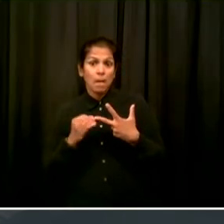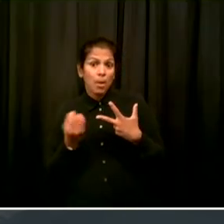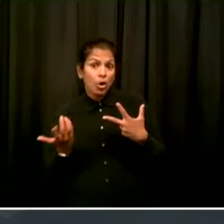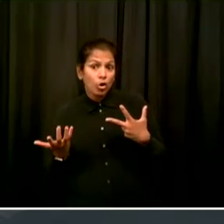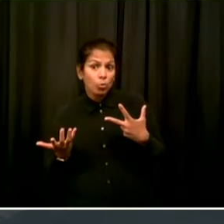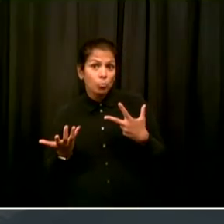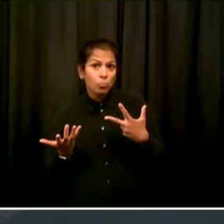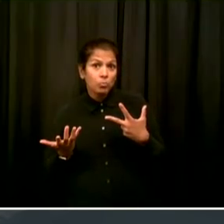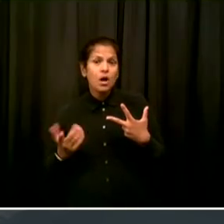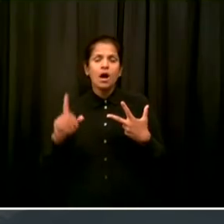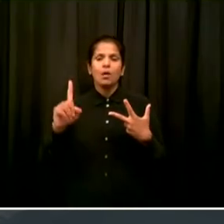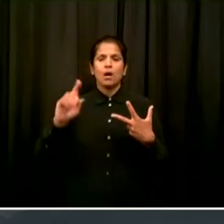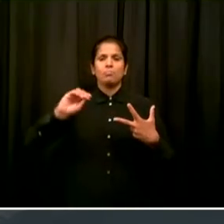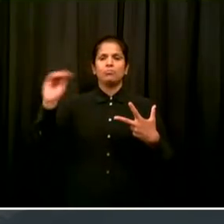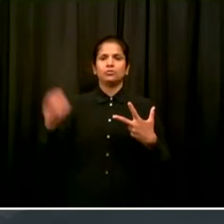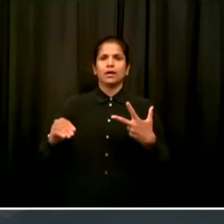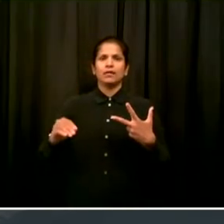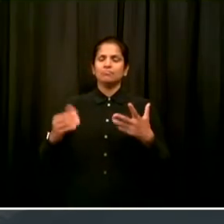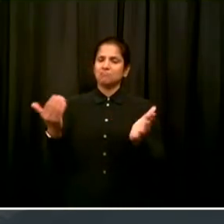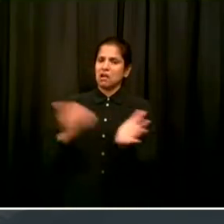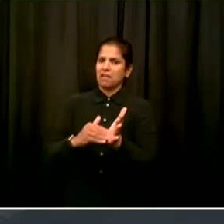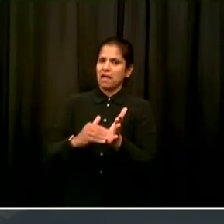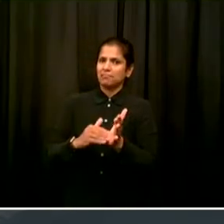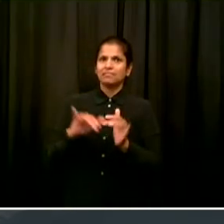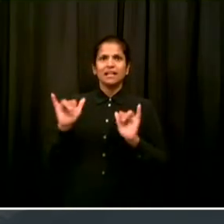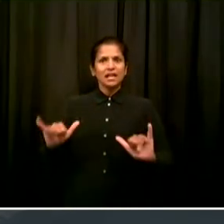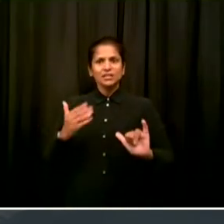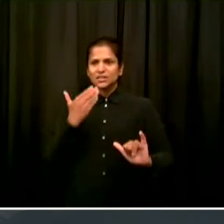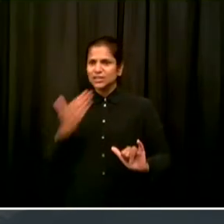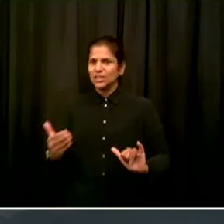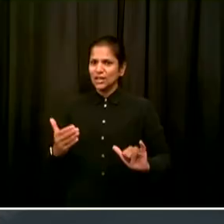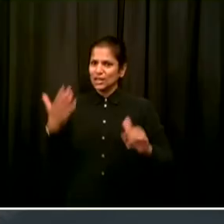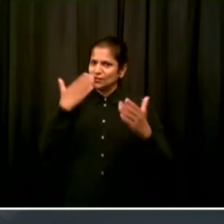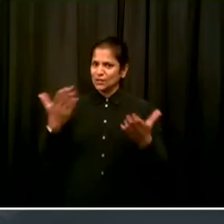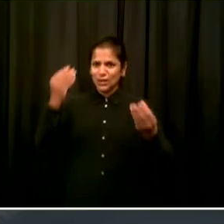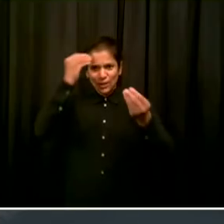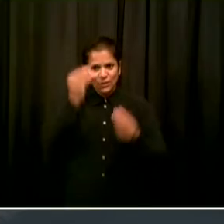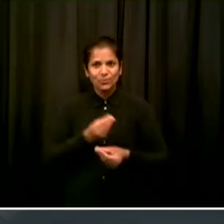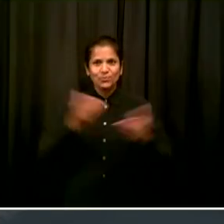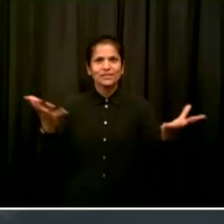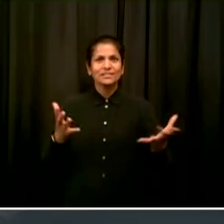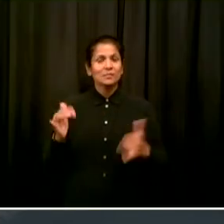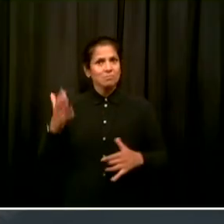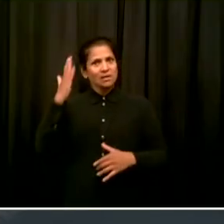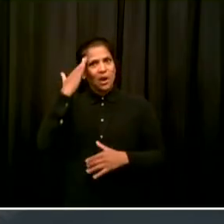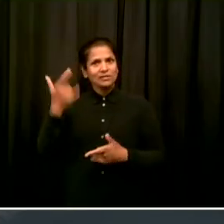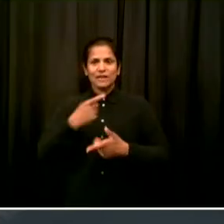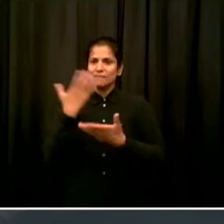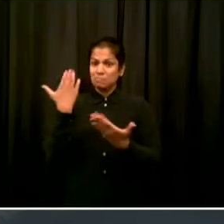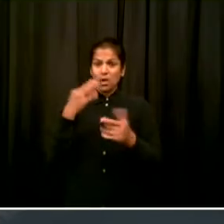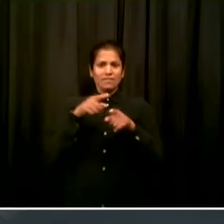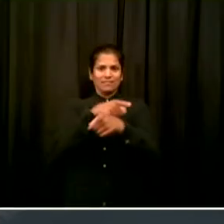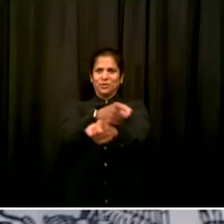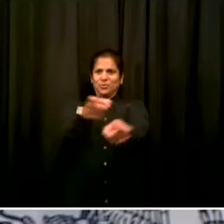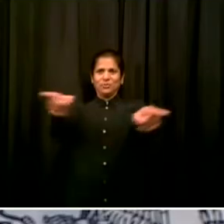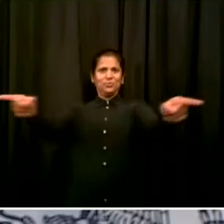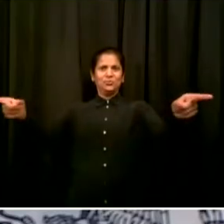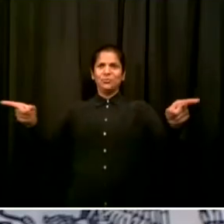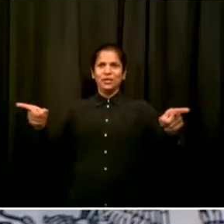TESTING CITY WIDE POSITIVE FOR COVID-19 . THRESLHOD5 1%